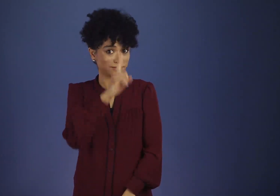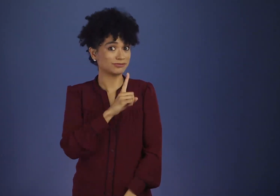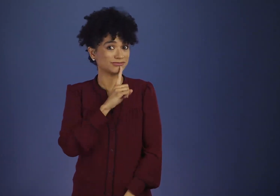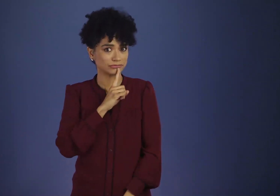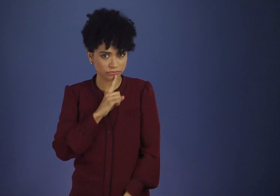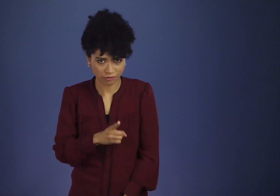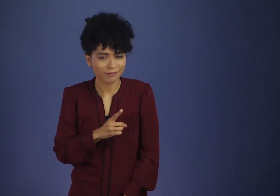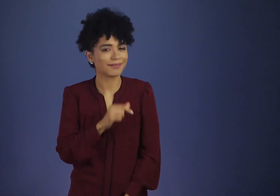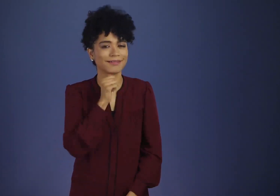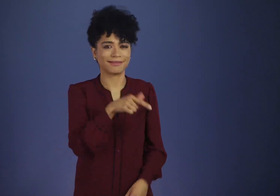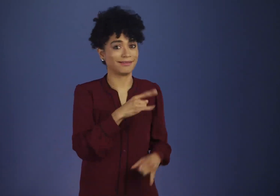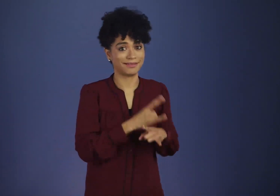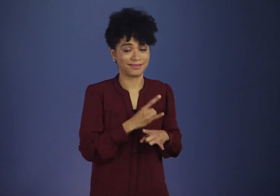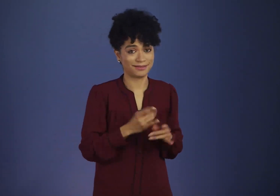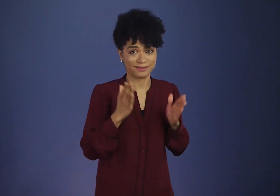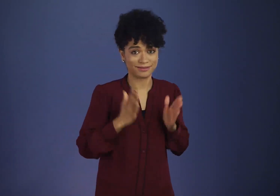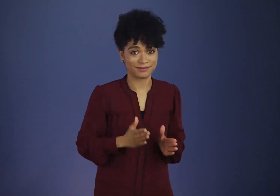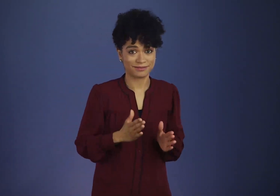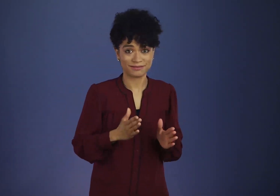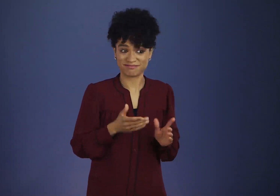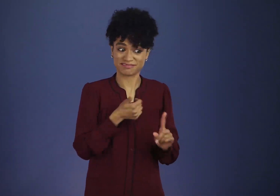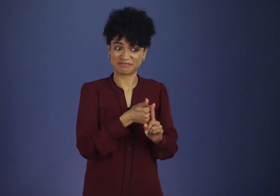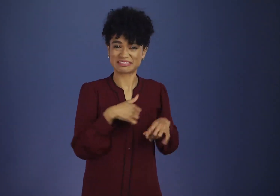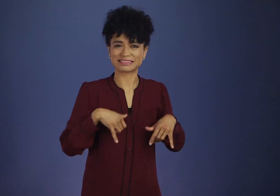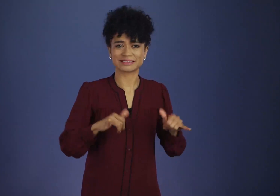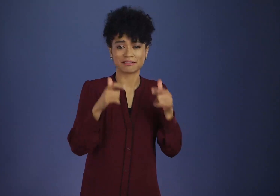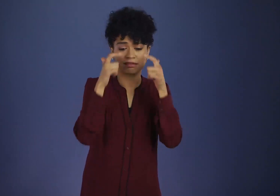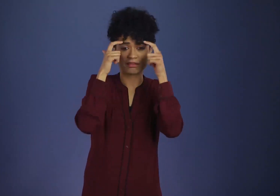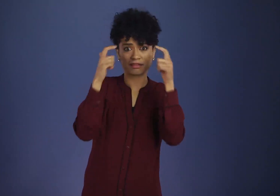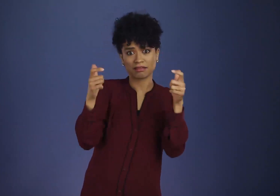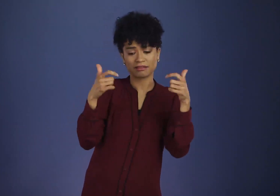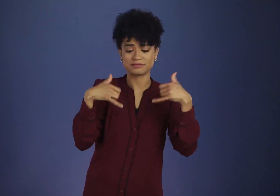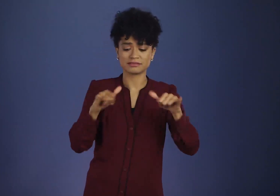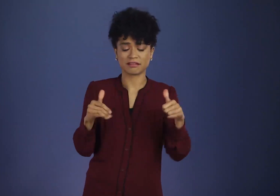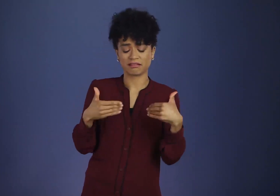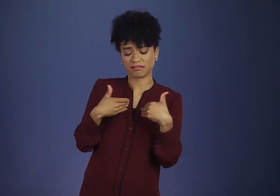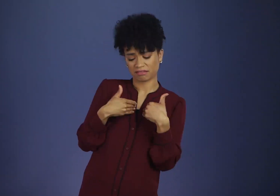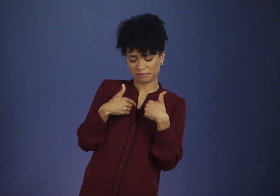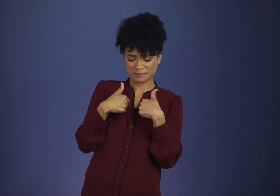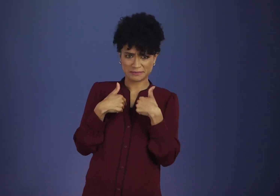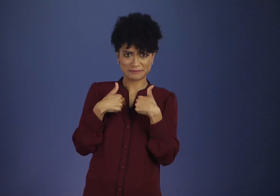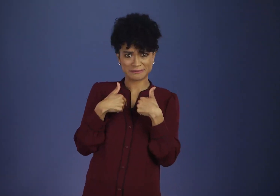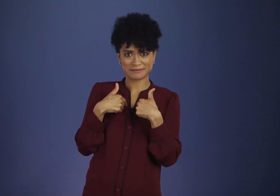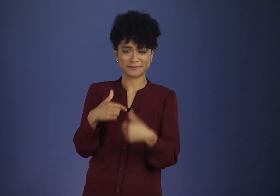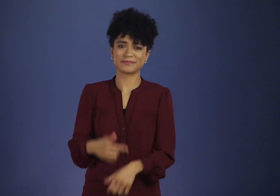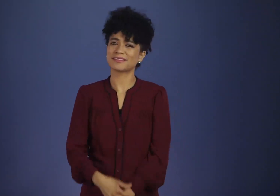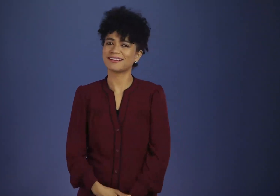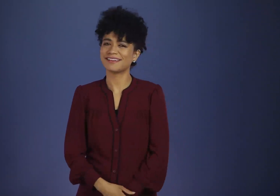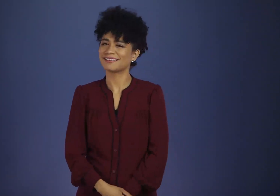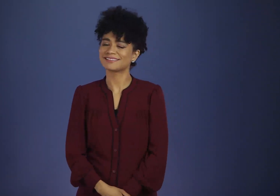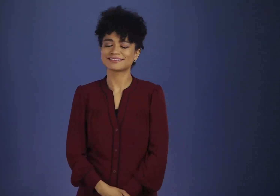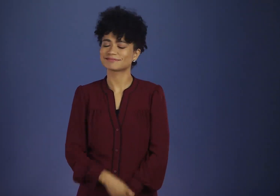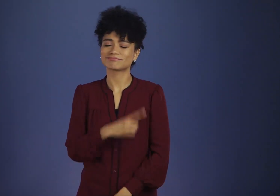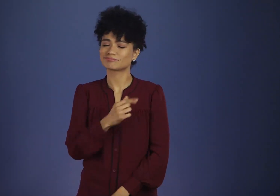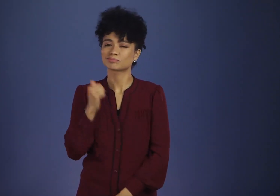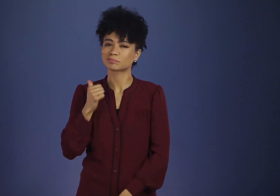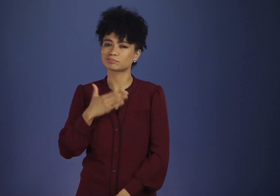No, the average alcoholic, self-centered in the extreme, doesn't care for this prospect —